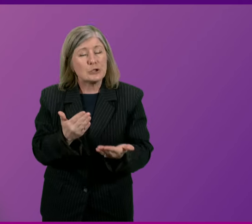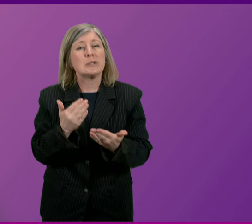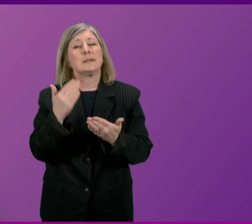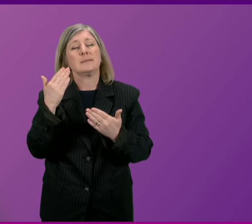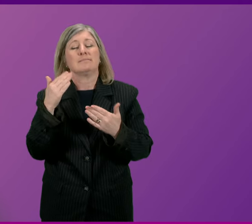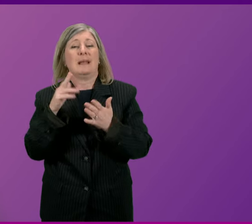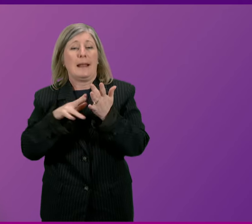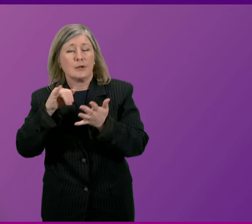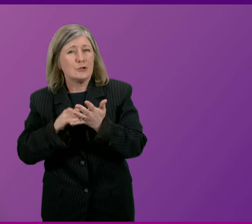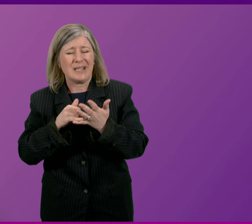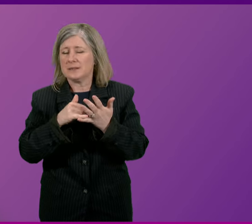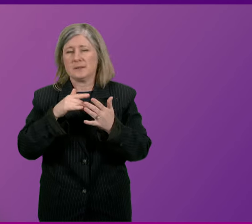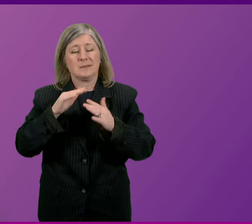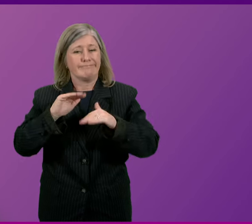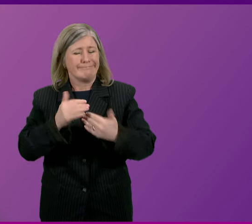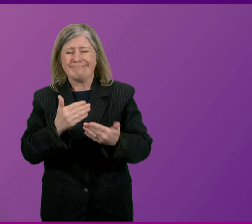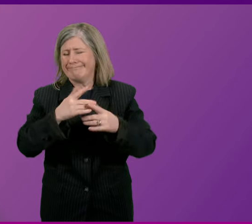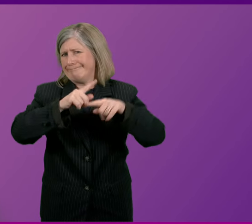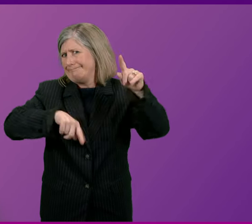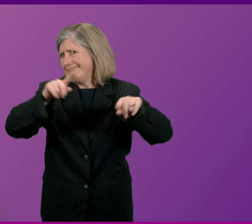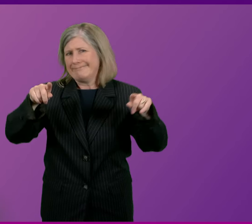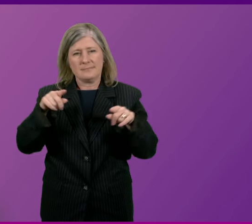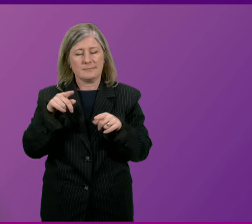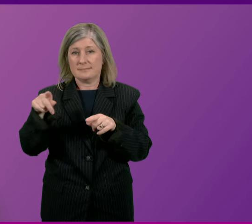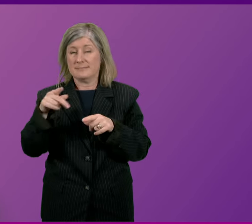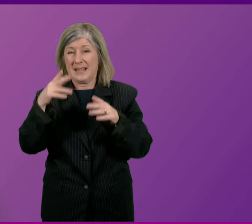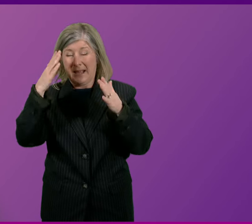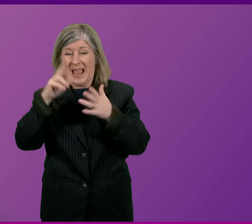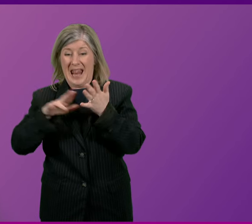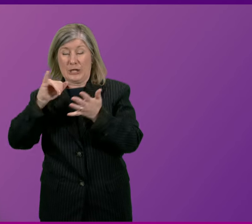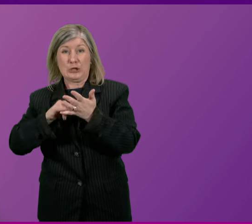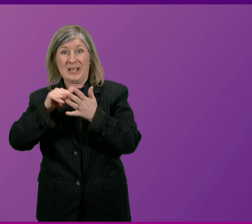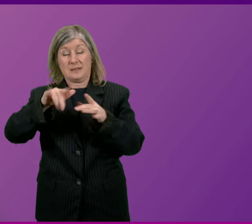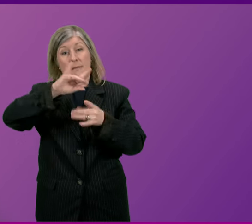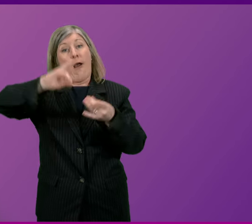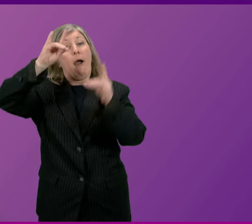variable in recent years, with the authority spending more than £2 million last year alone